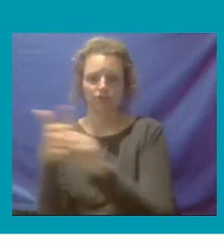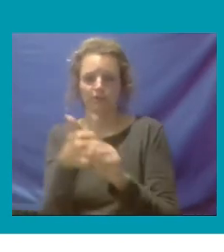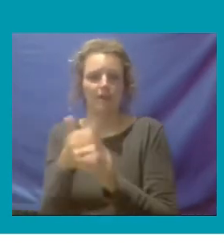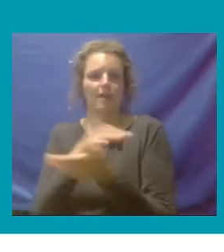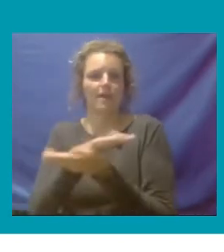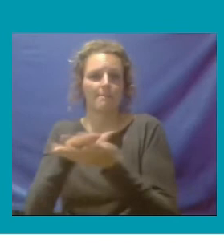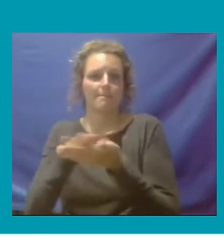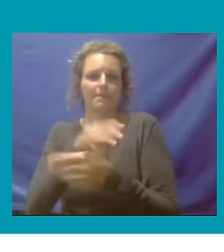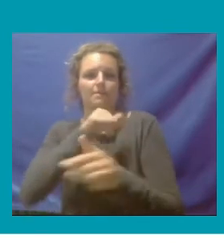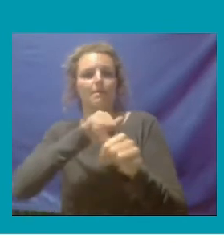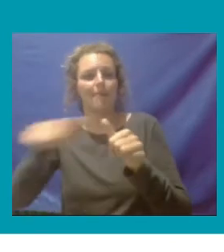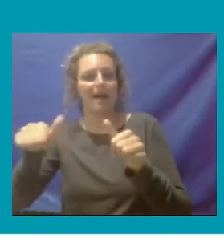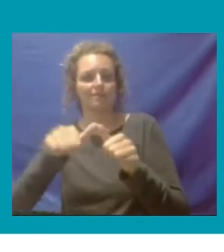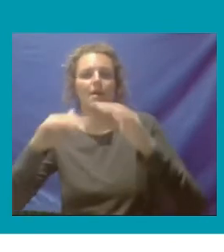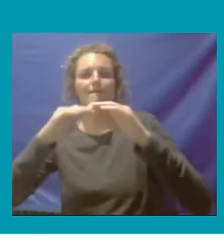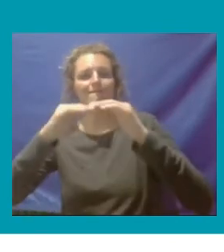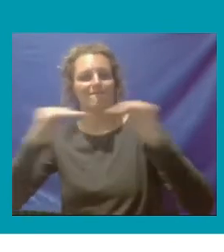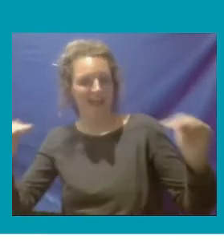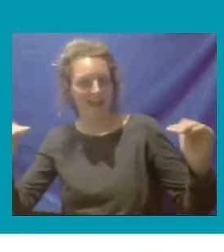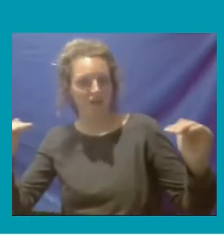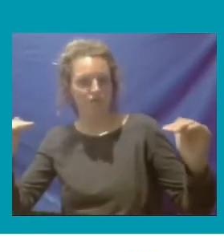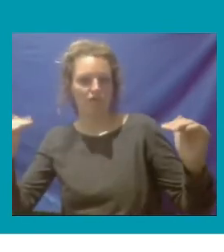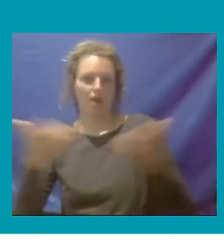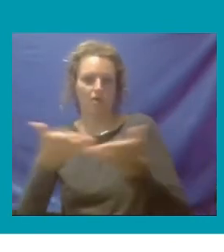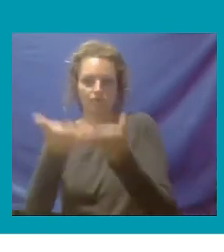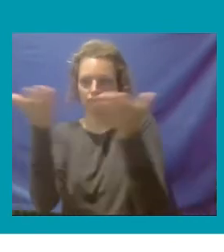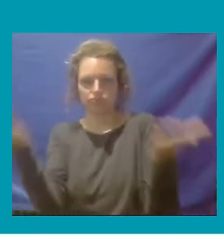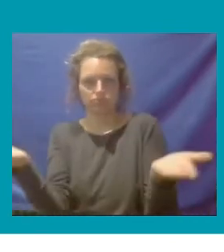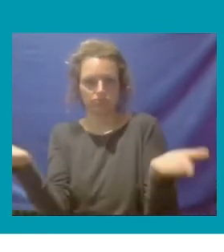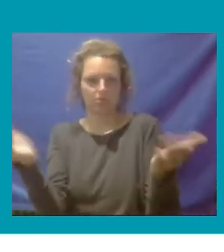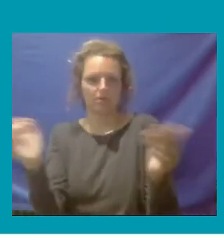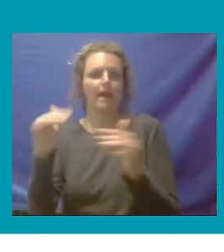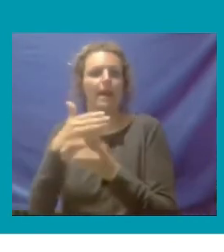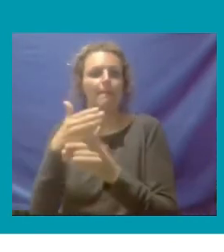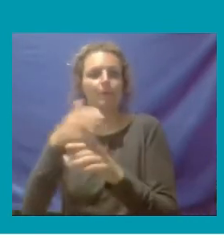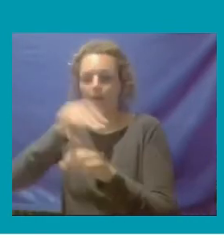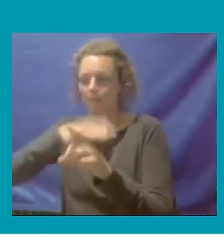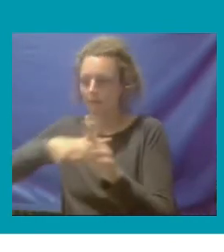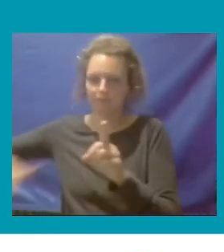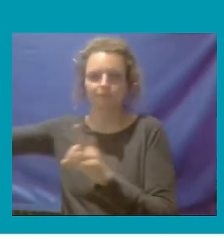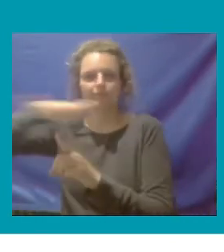landscape for disabled people and here to talk more about that.